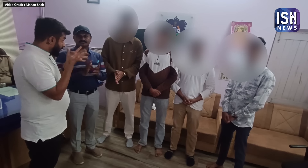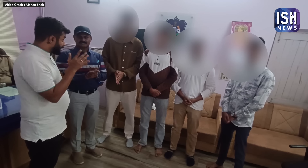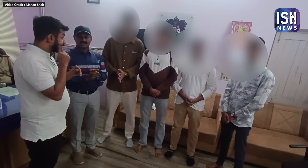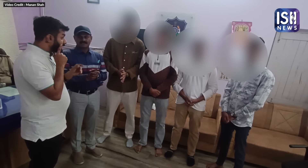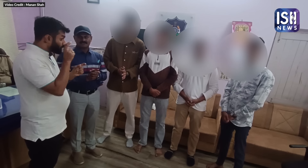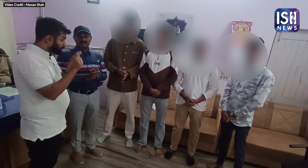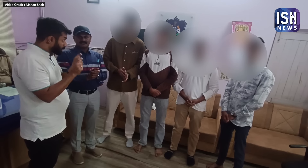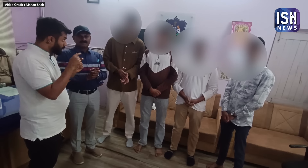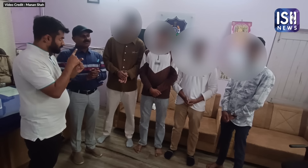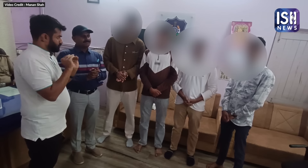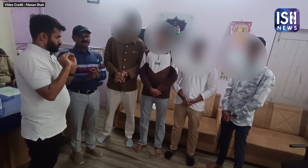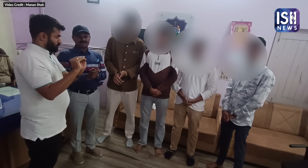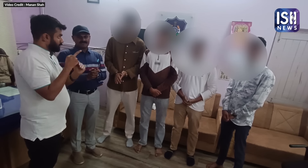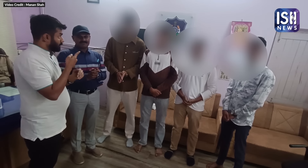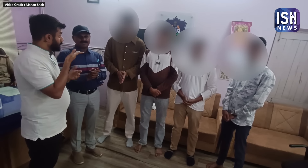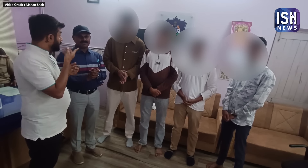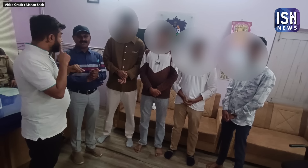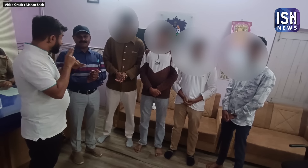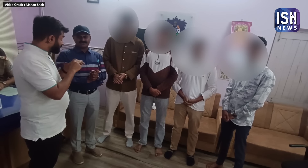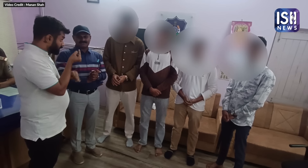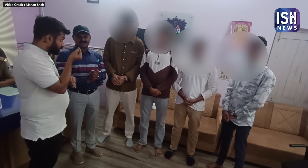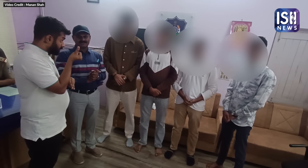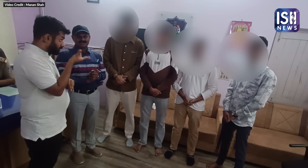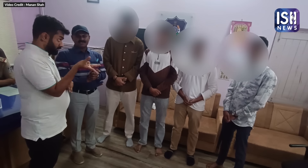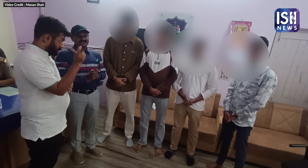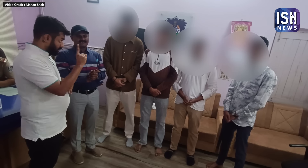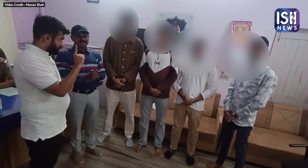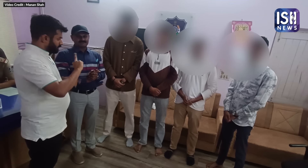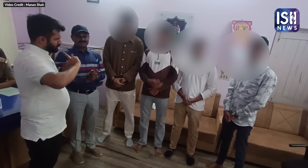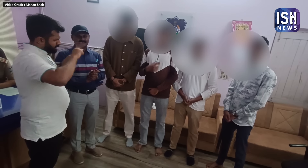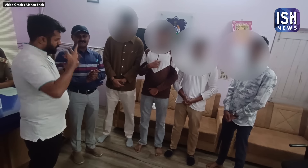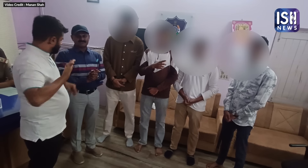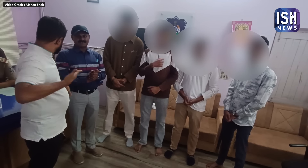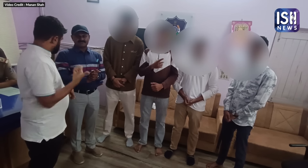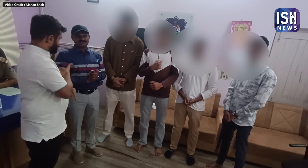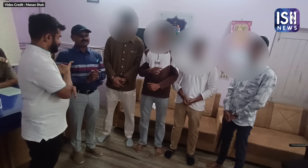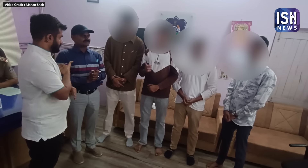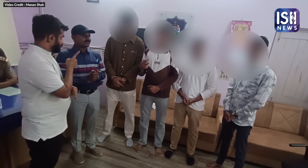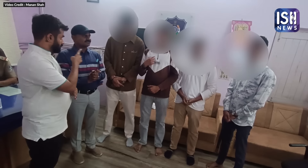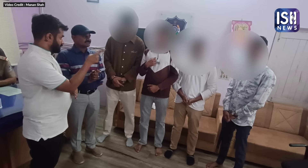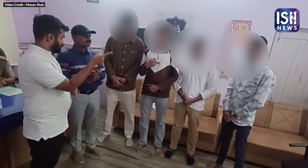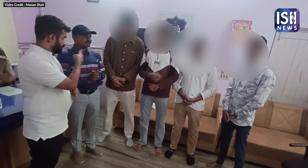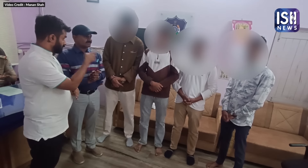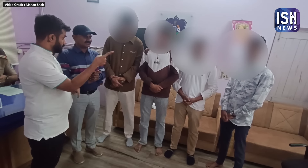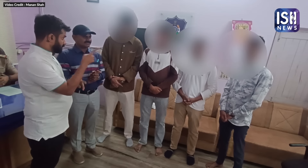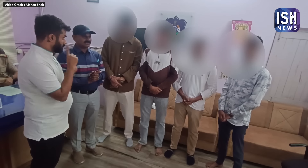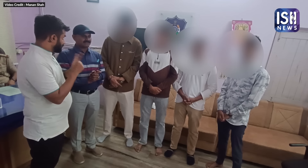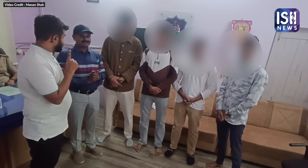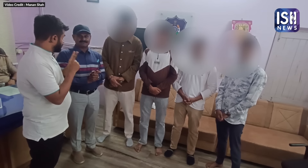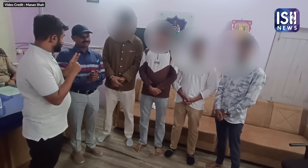You must support Deaf people. If this is repeated, I will take strict action against all of you.